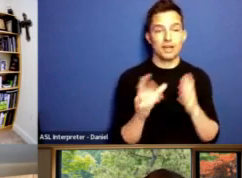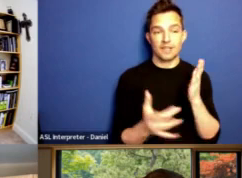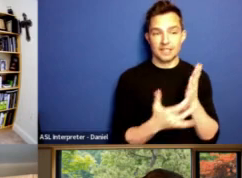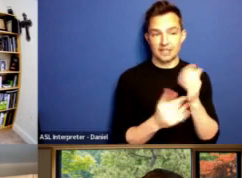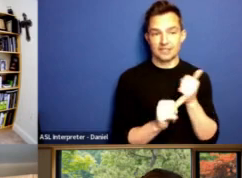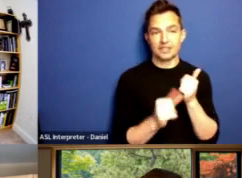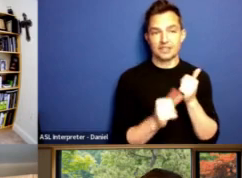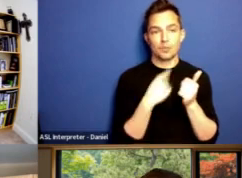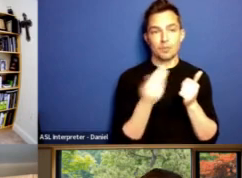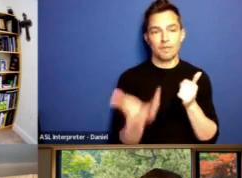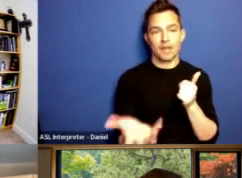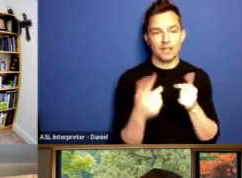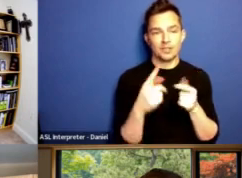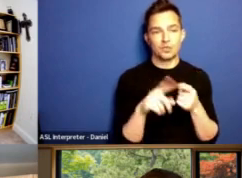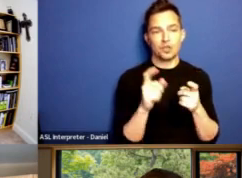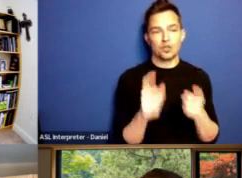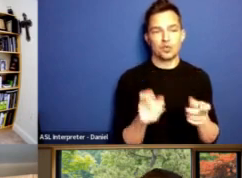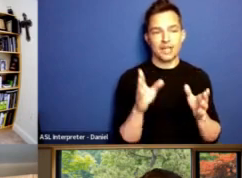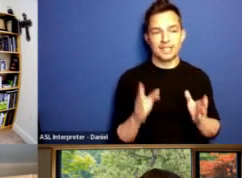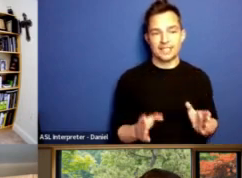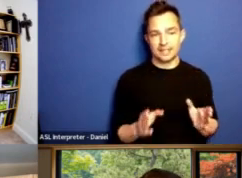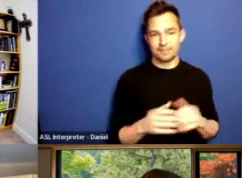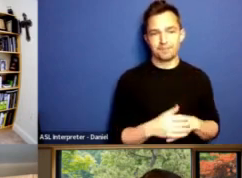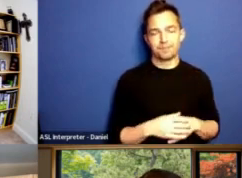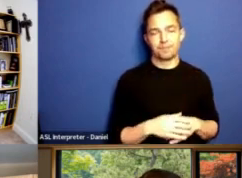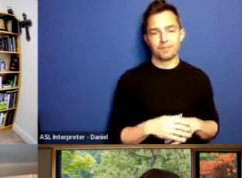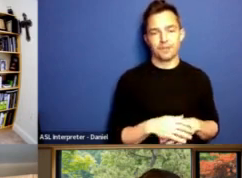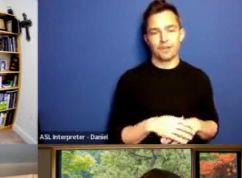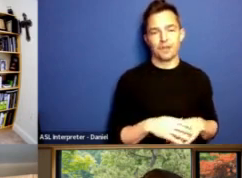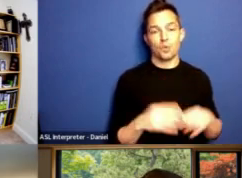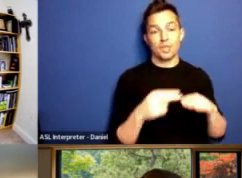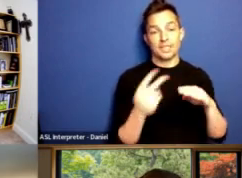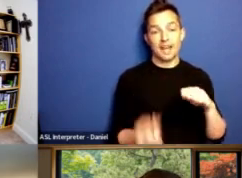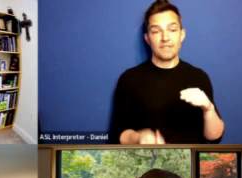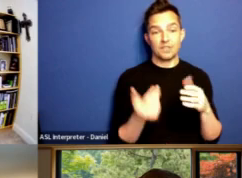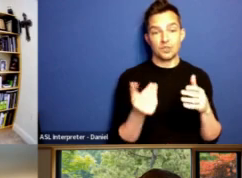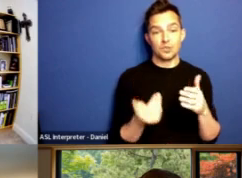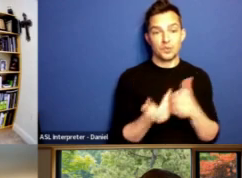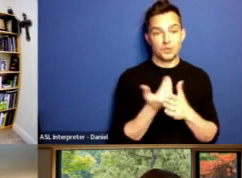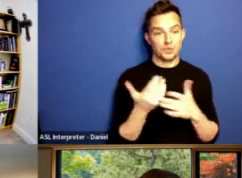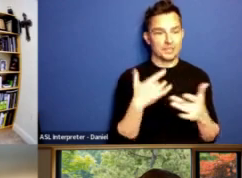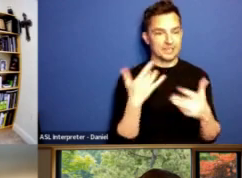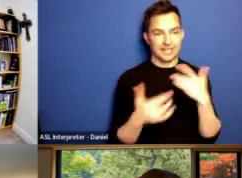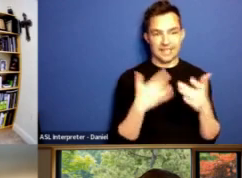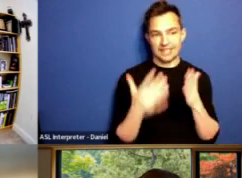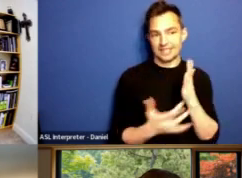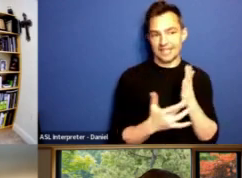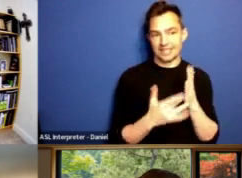we'll wrap it up and turn it over to the next presenter. So let's get started. Next slide please. The Disability